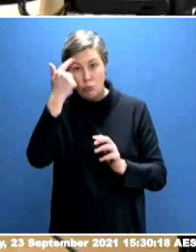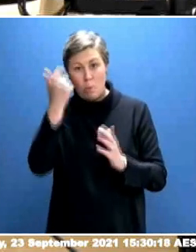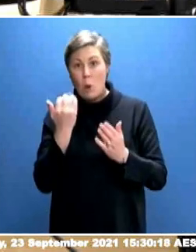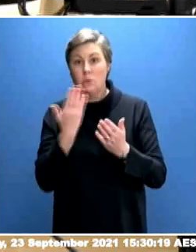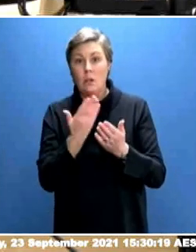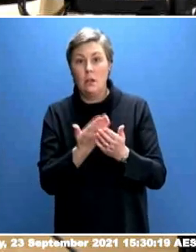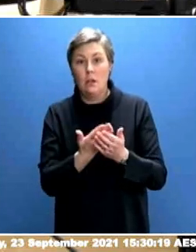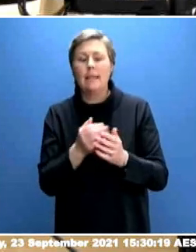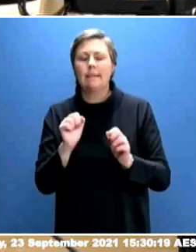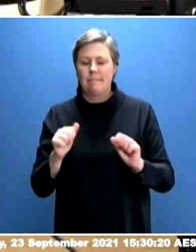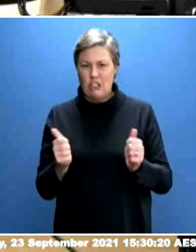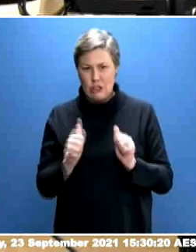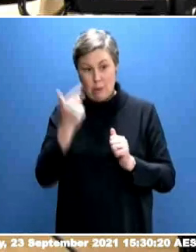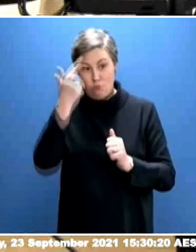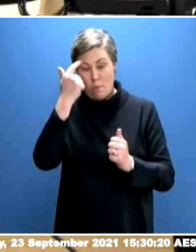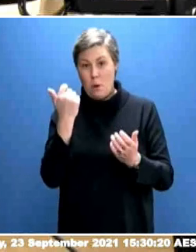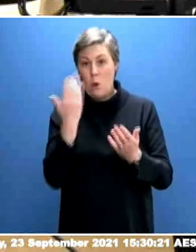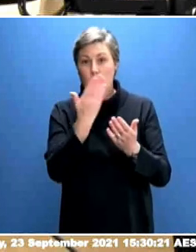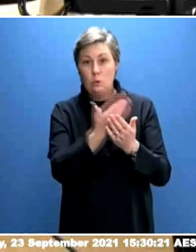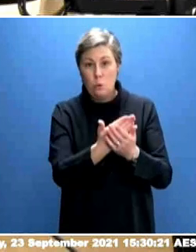The proposal's prepared, procurement has been finalised